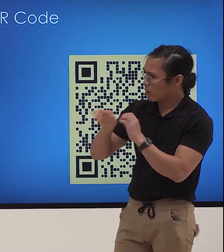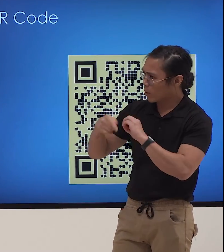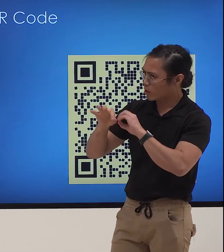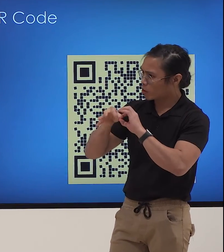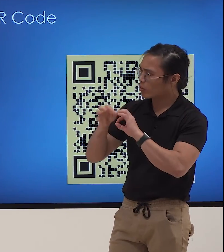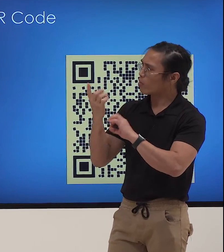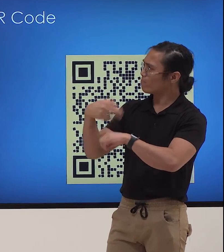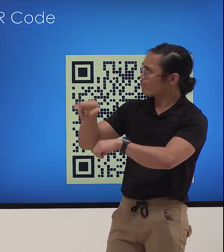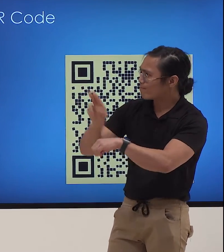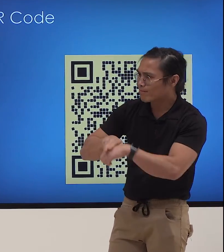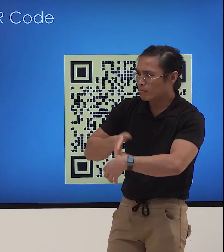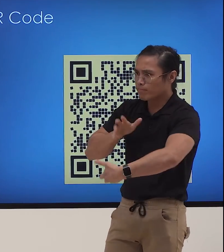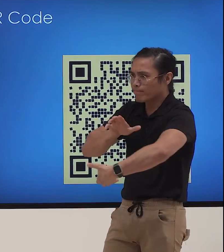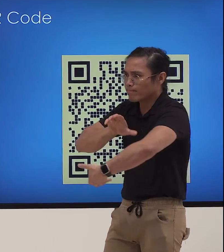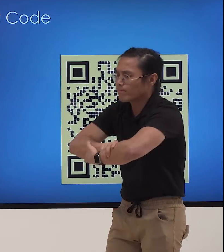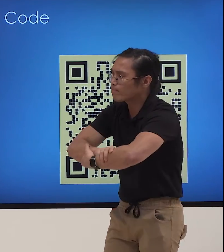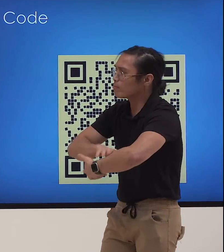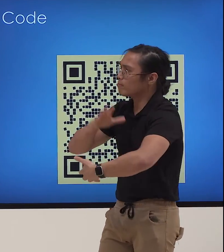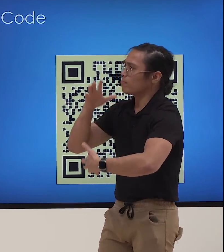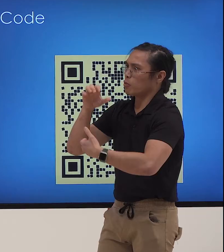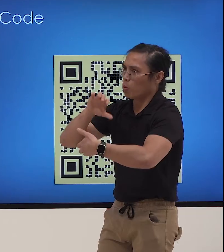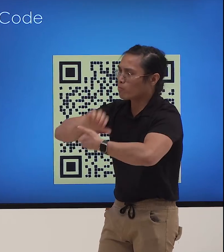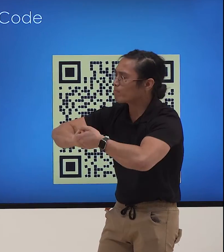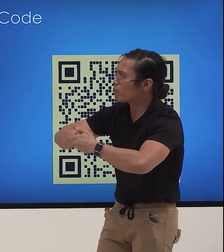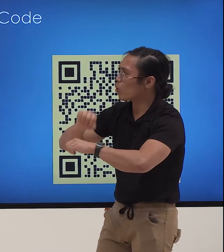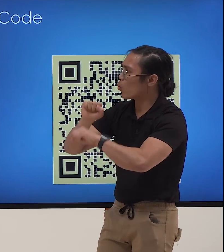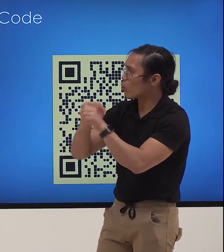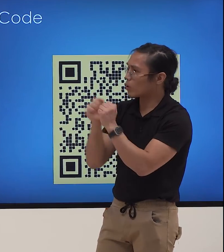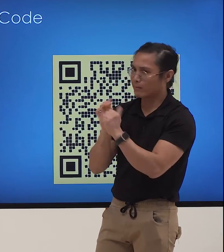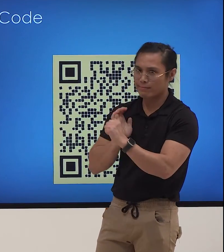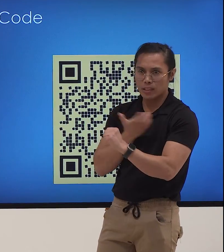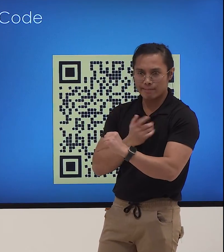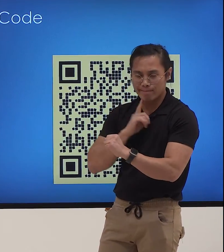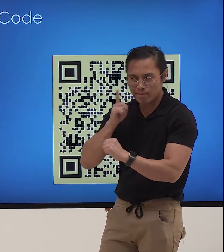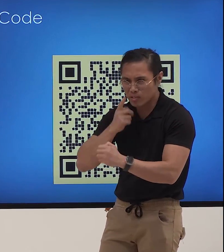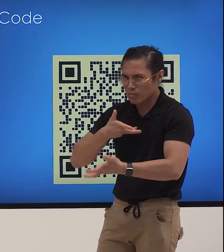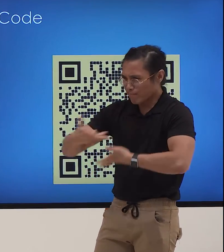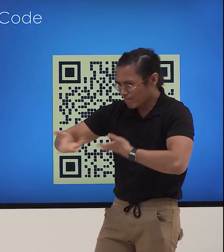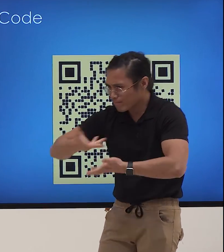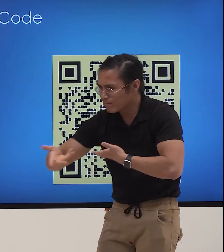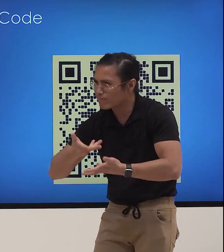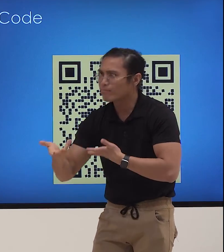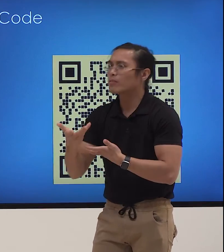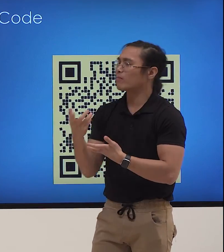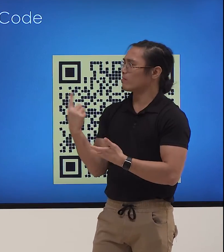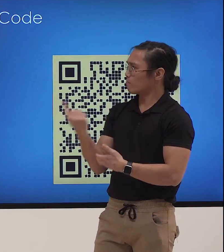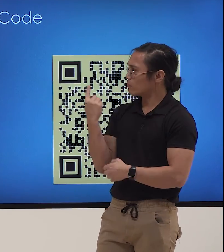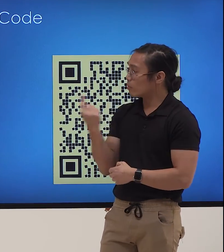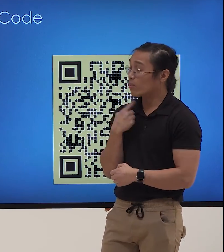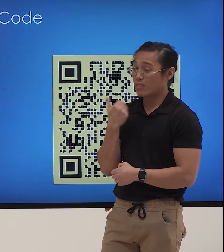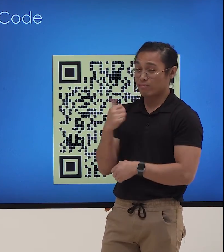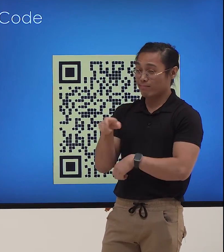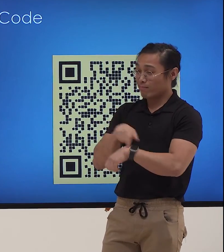collaborate with our Deaf consumers. It must be Deaf centered to ensure there's